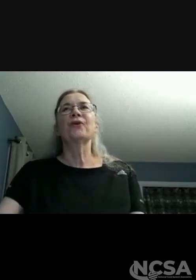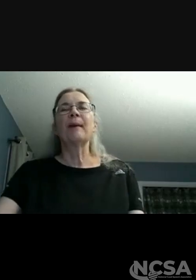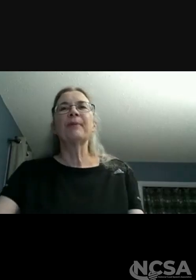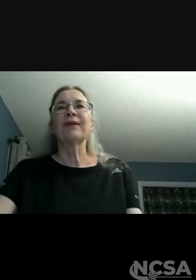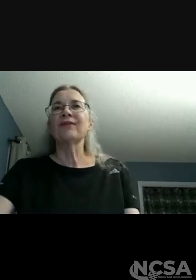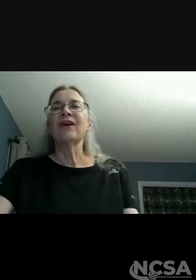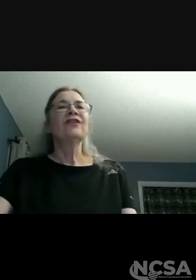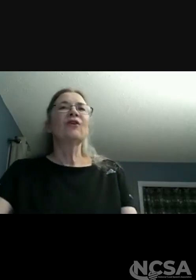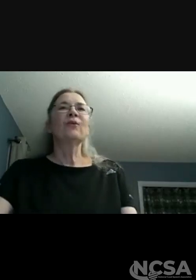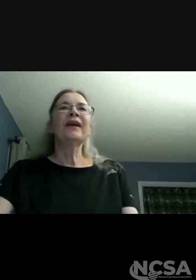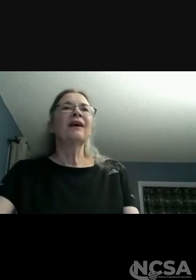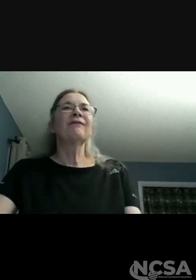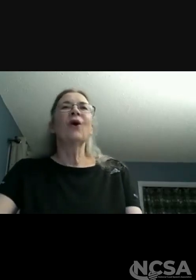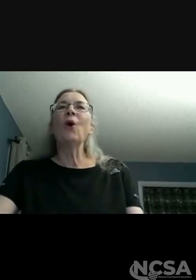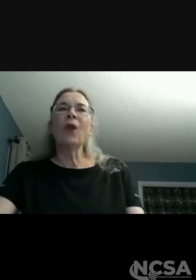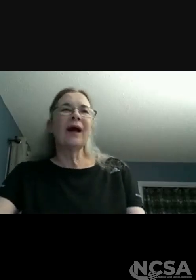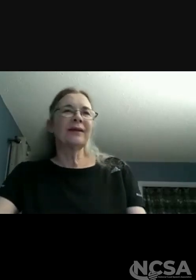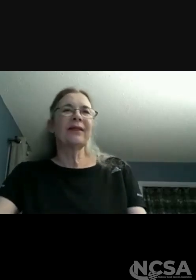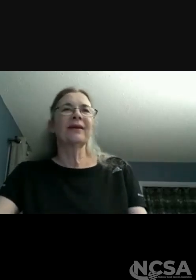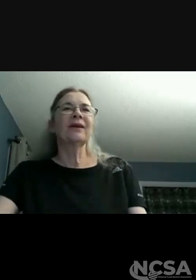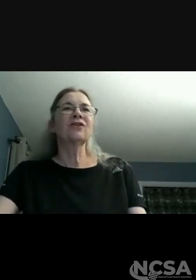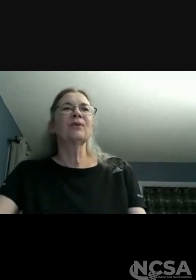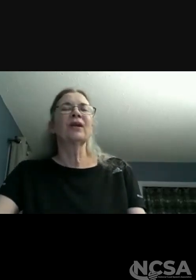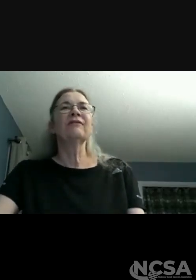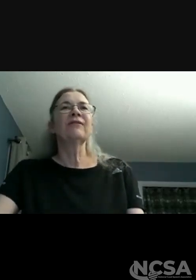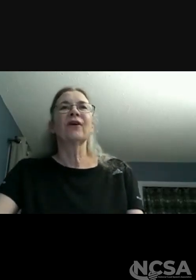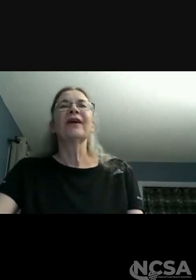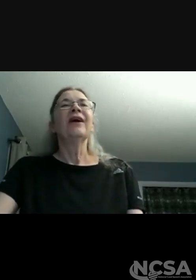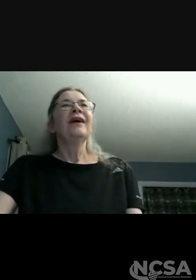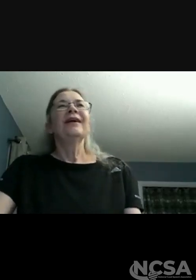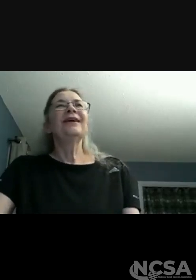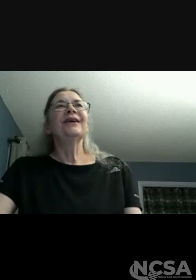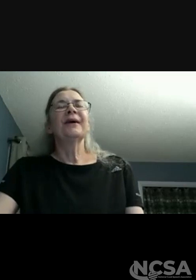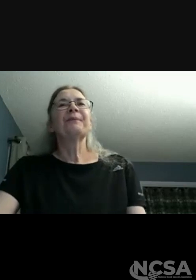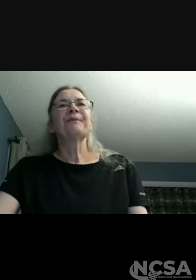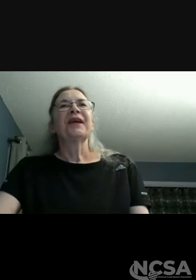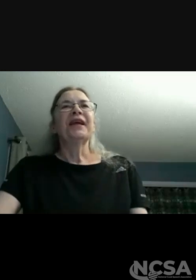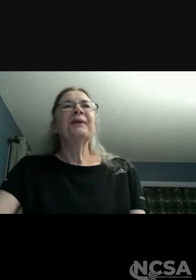So we have a whole lot thank Dr. Berlin for he